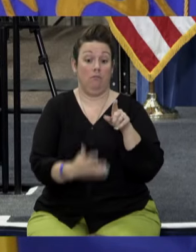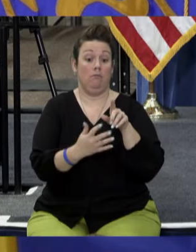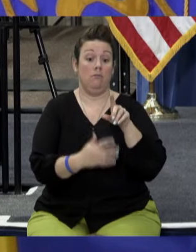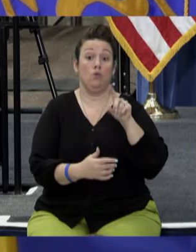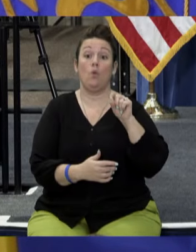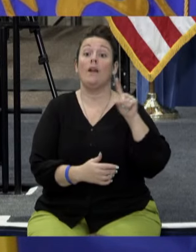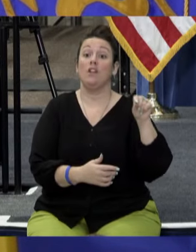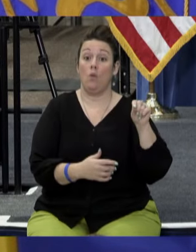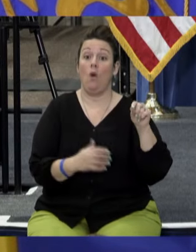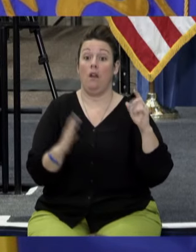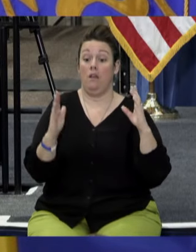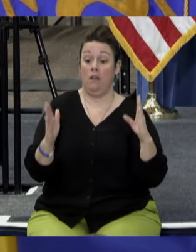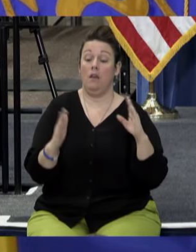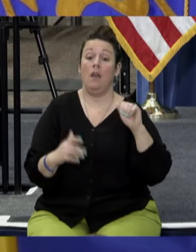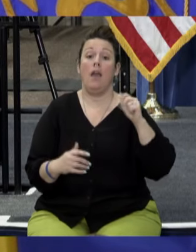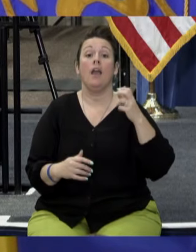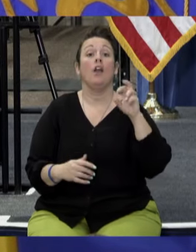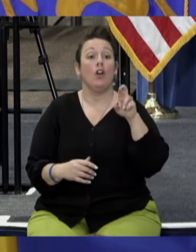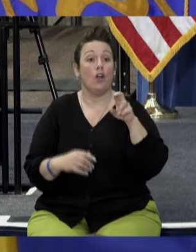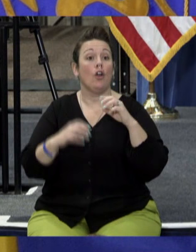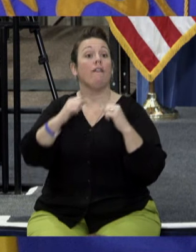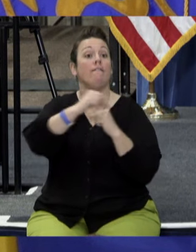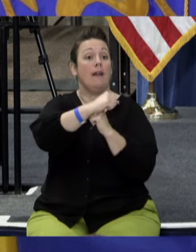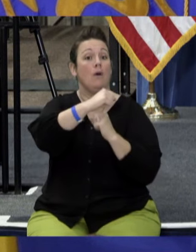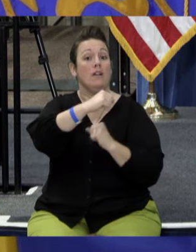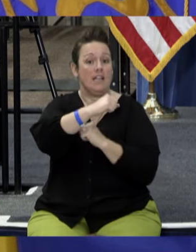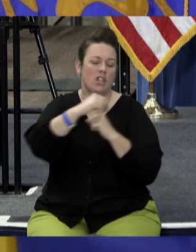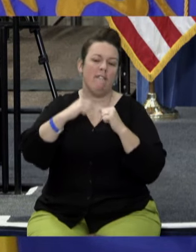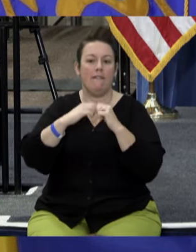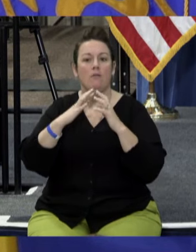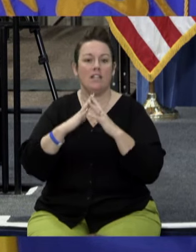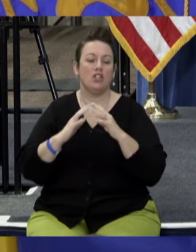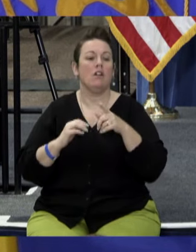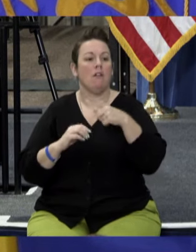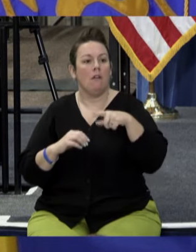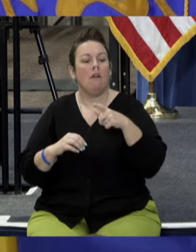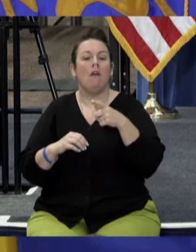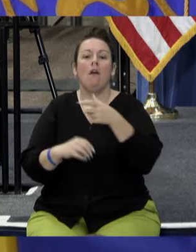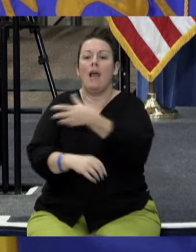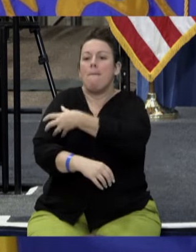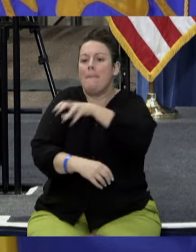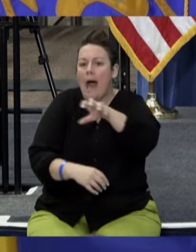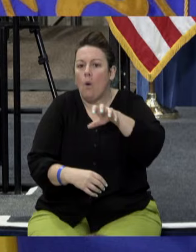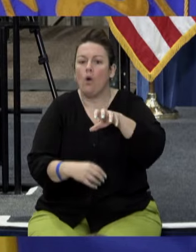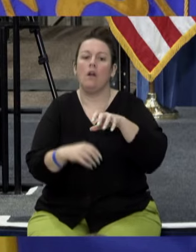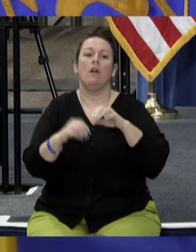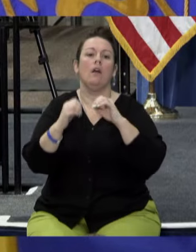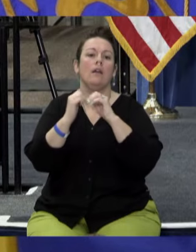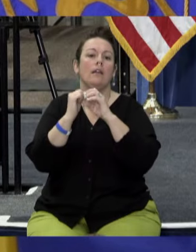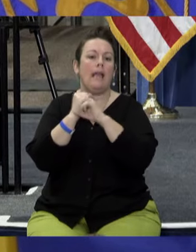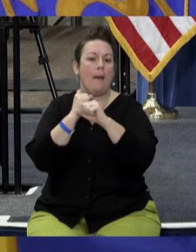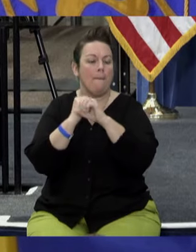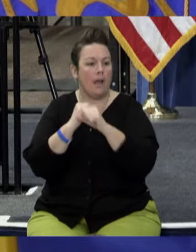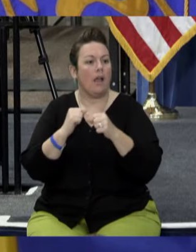the ANCOR Foundations included supported empowered campaign sought to raise public awareness so